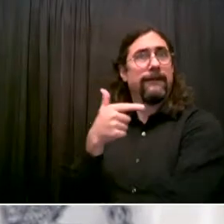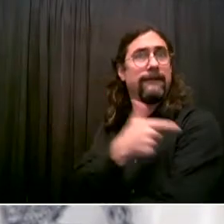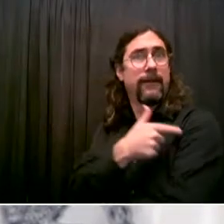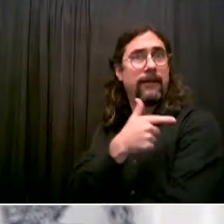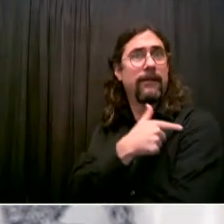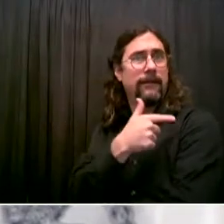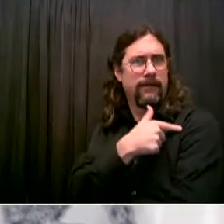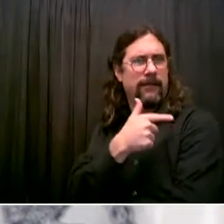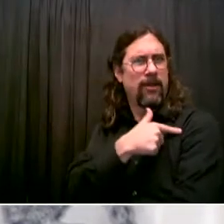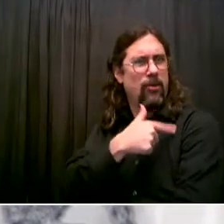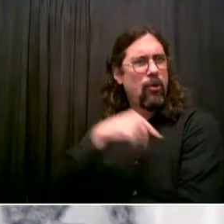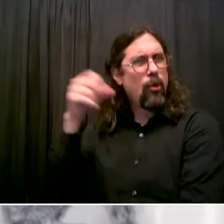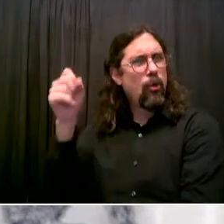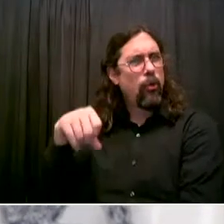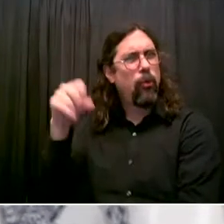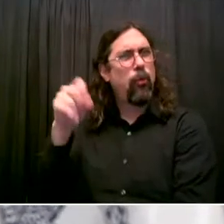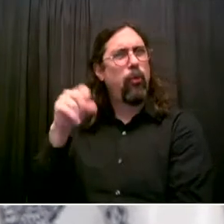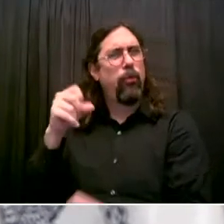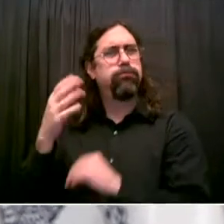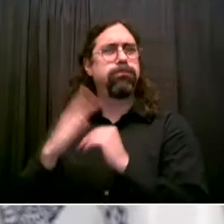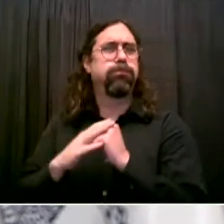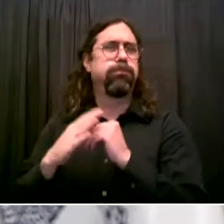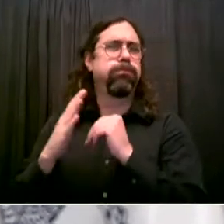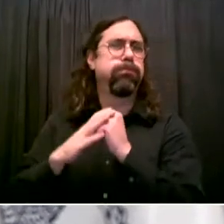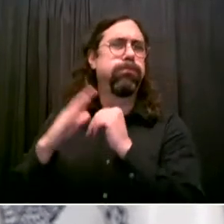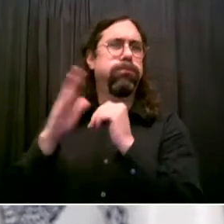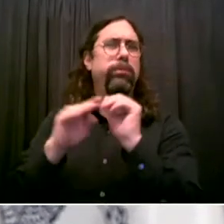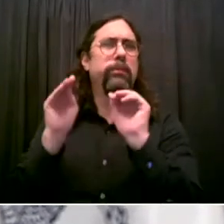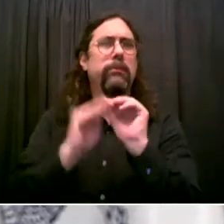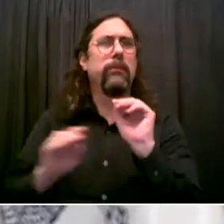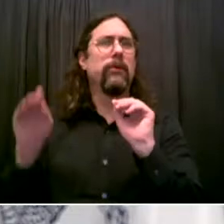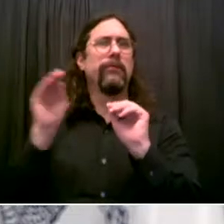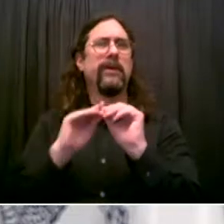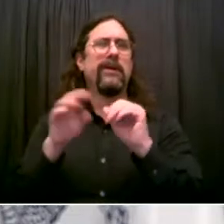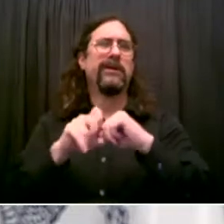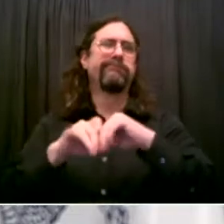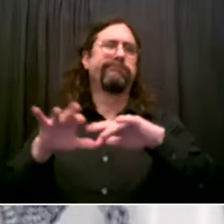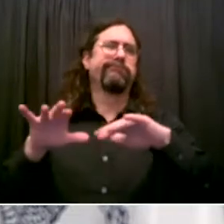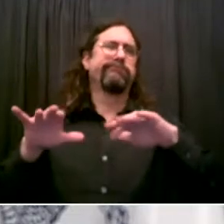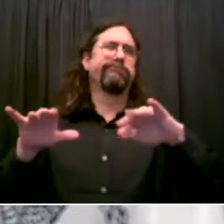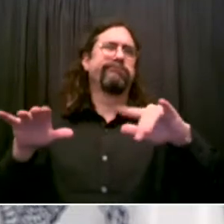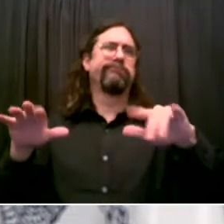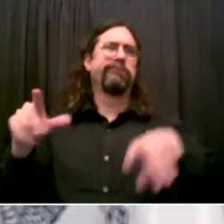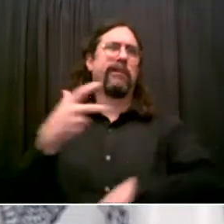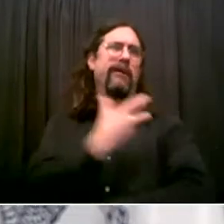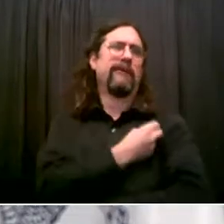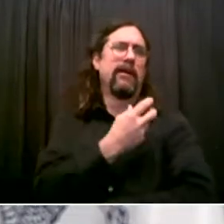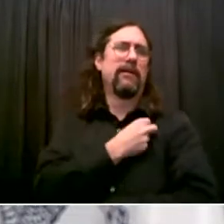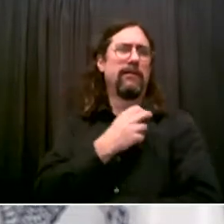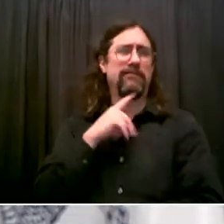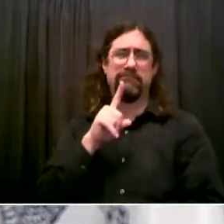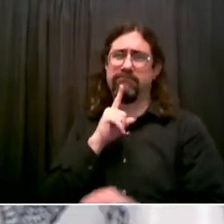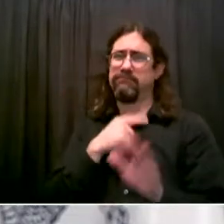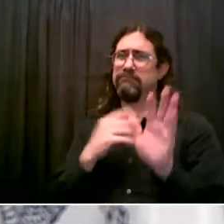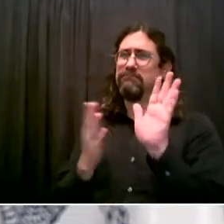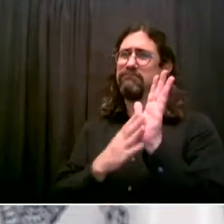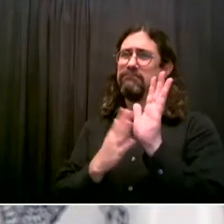GOOD MORNING EVERYONE.